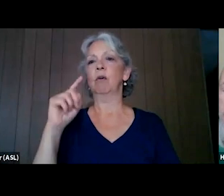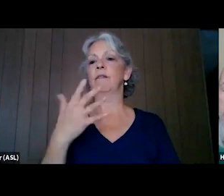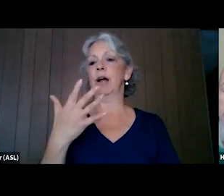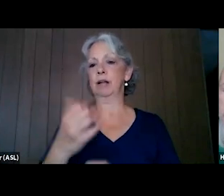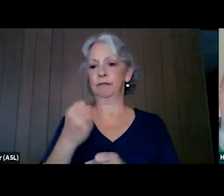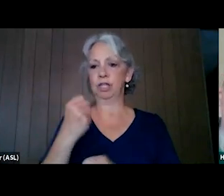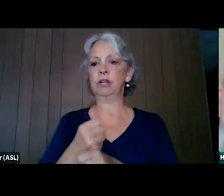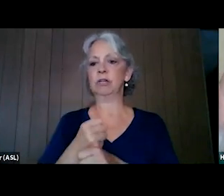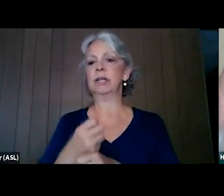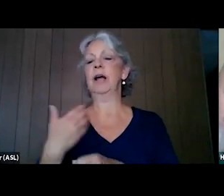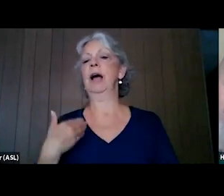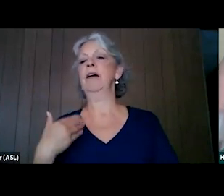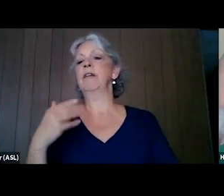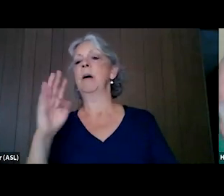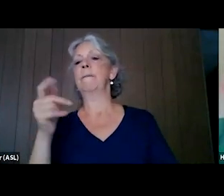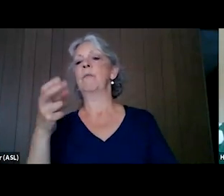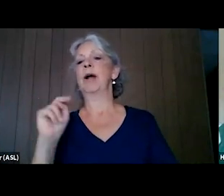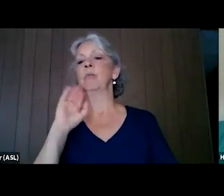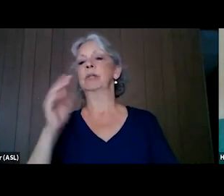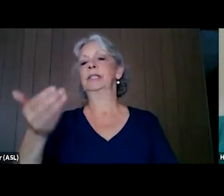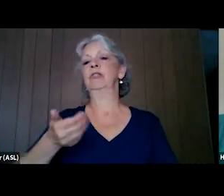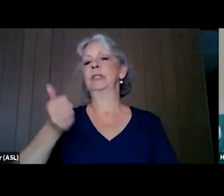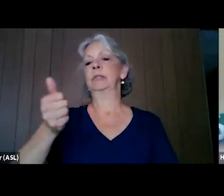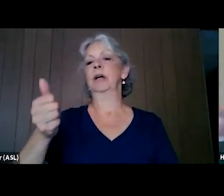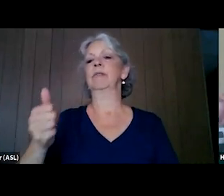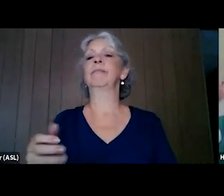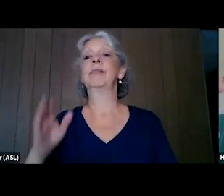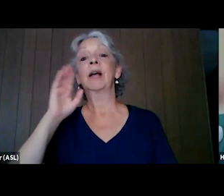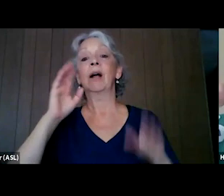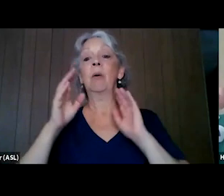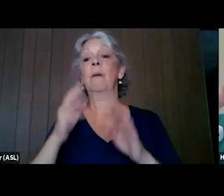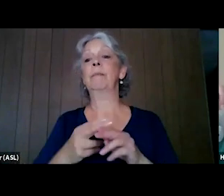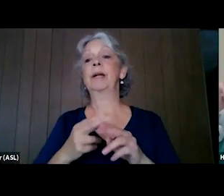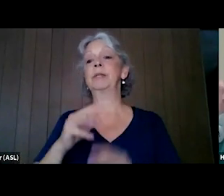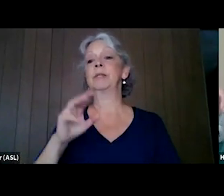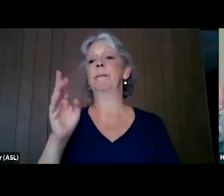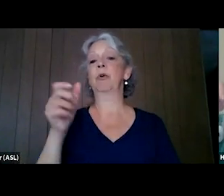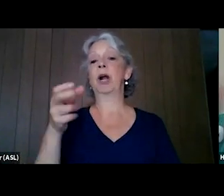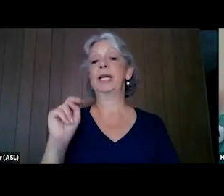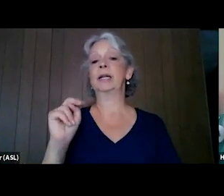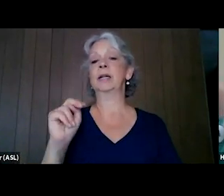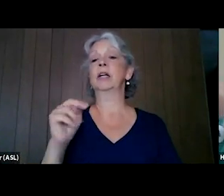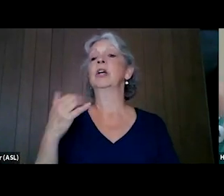and I have Brian here with me and he's gonna introduce himself. Hi, my name is Brian, currently in active addiction,